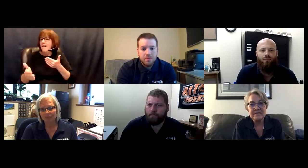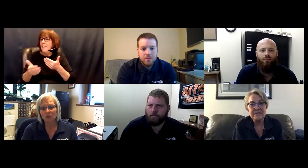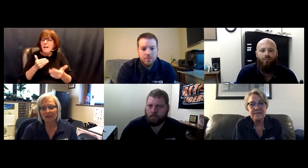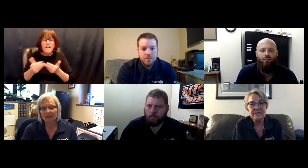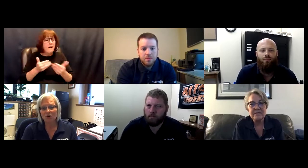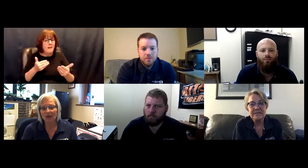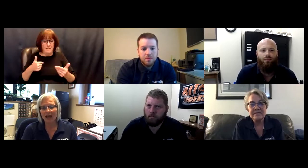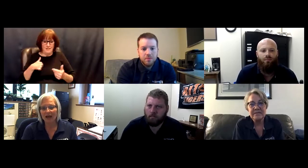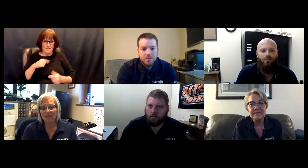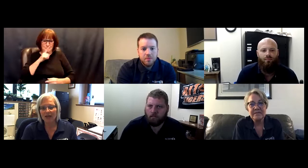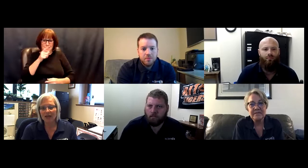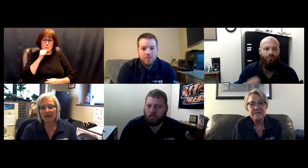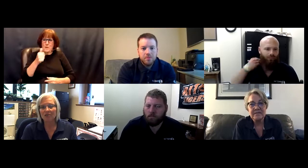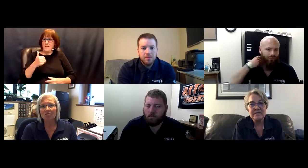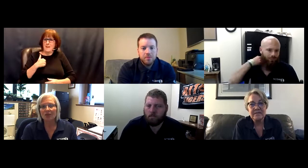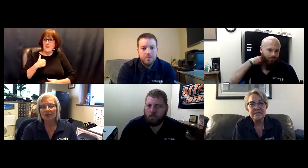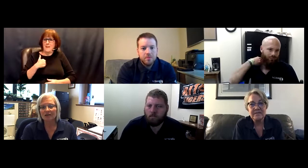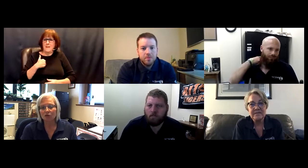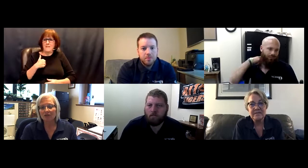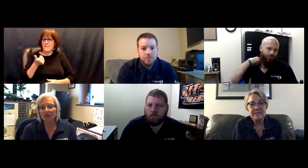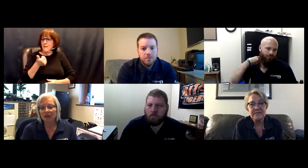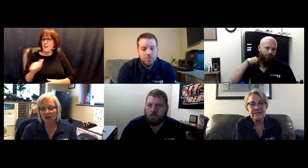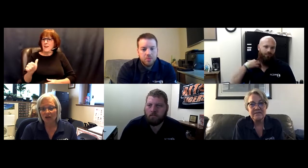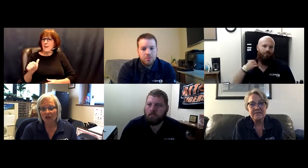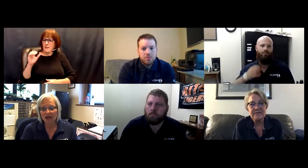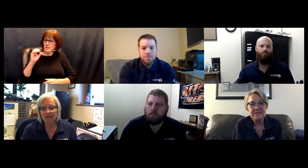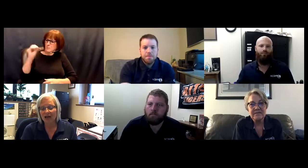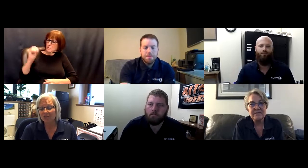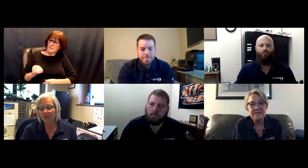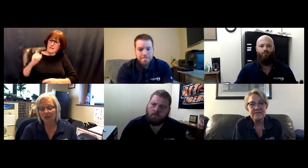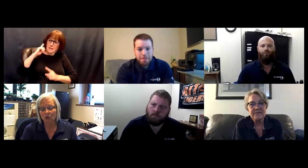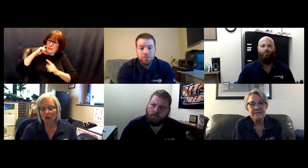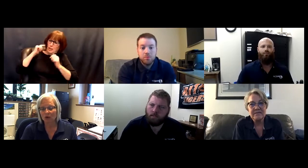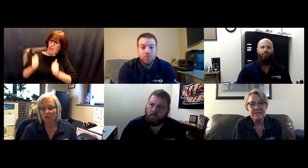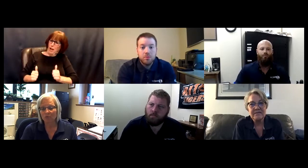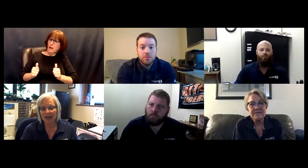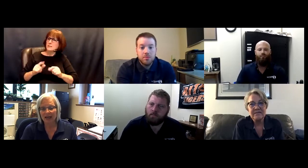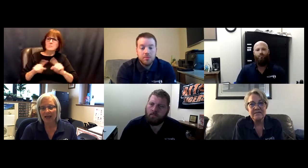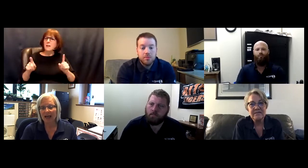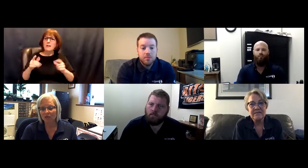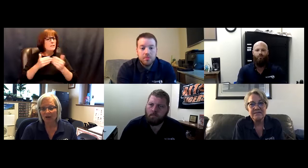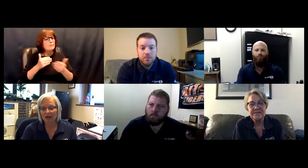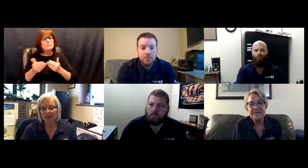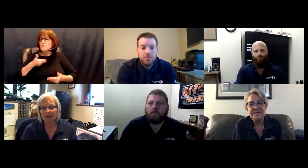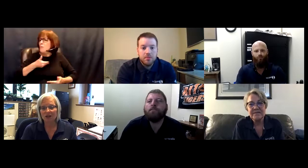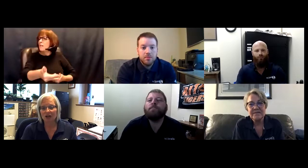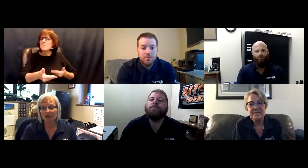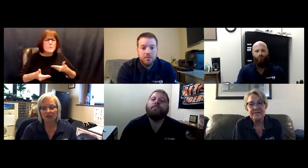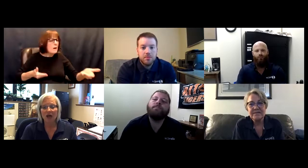really don't have any degree of hearing loss I was very welcomed by everybody that i talked to.